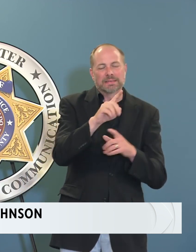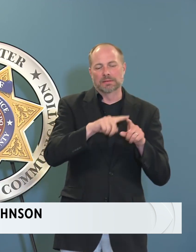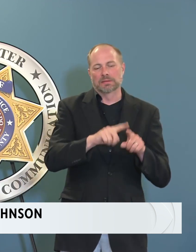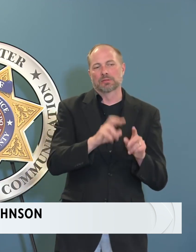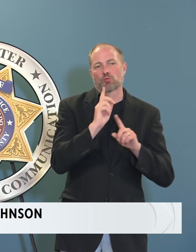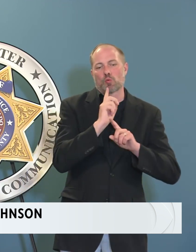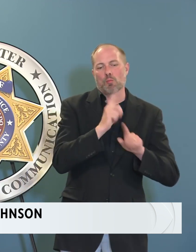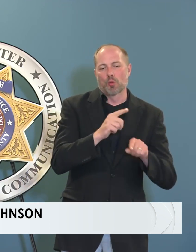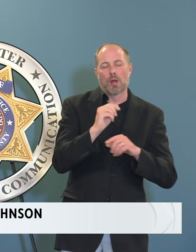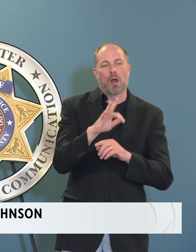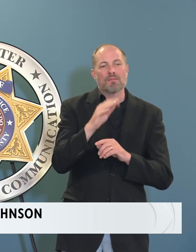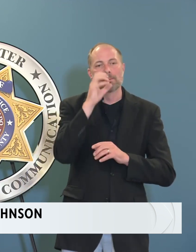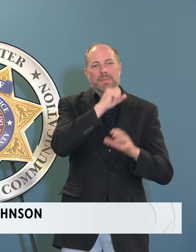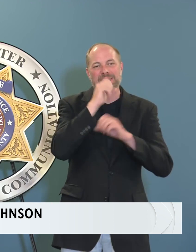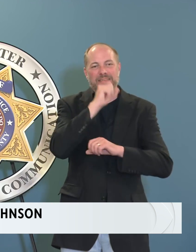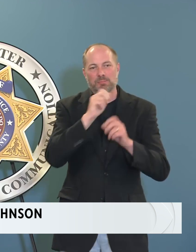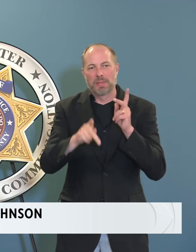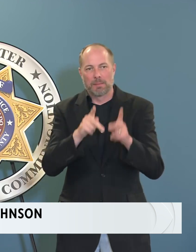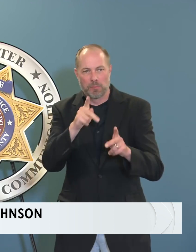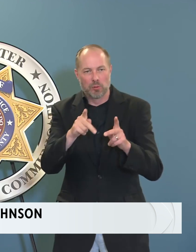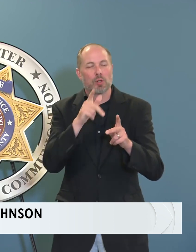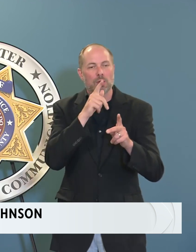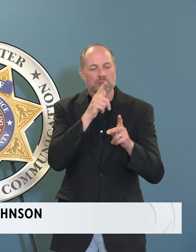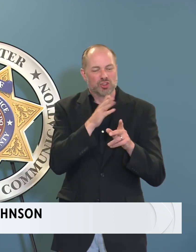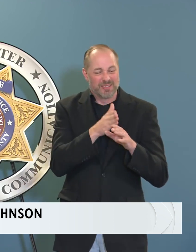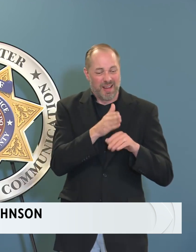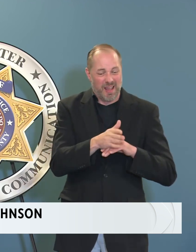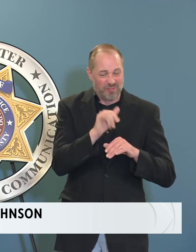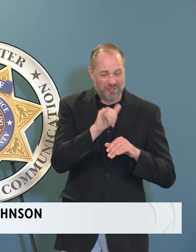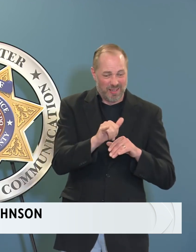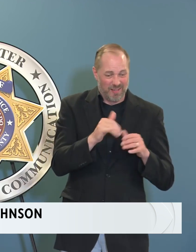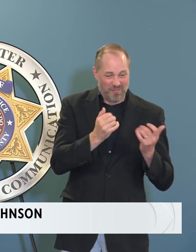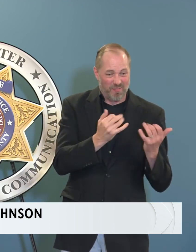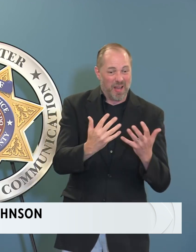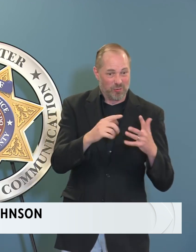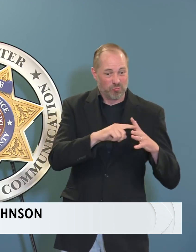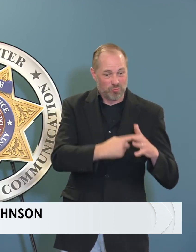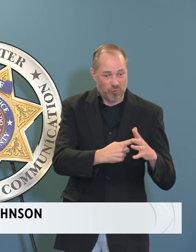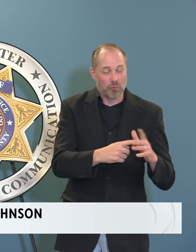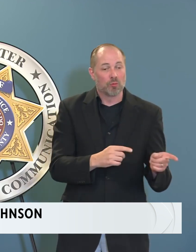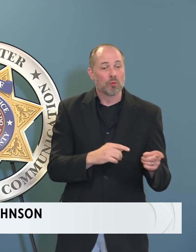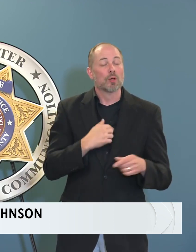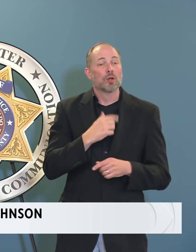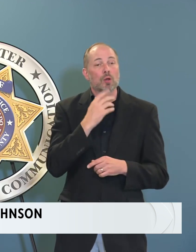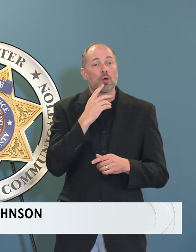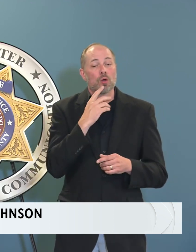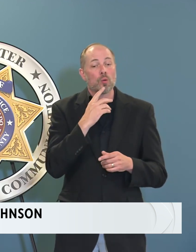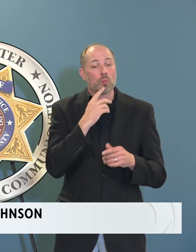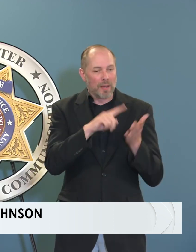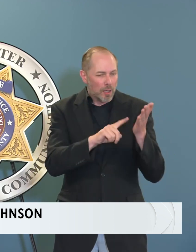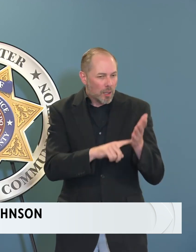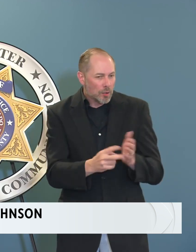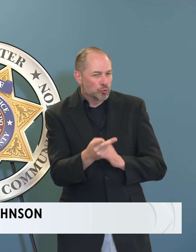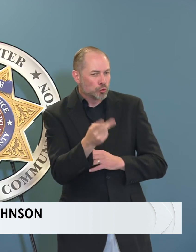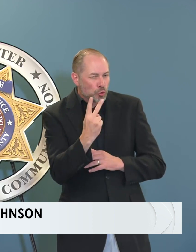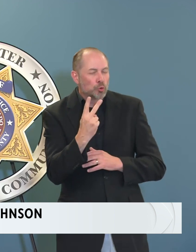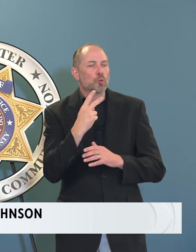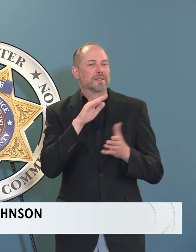THAT INVESTIGATION INCLUDED INITIALLY LOOKING INTO 146 REPORTS OF MISSING PEOPLE IN